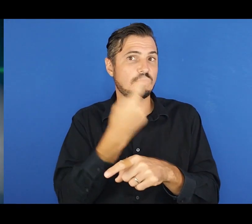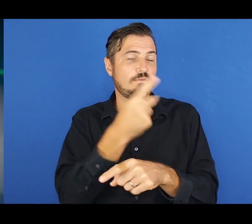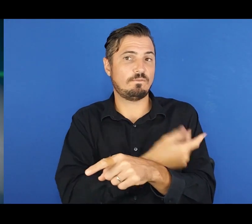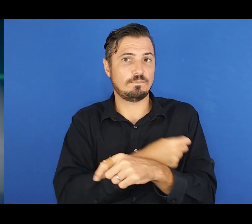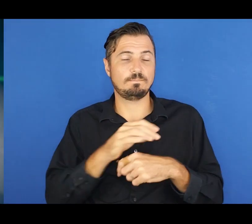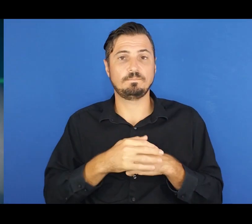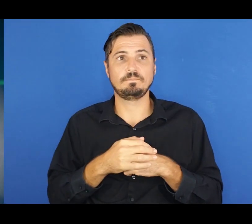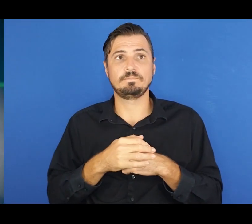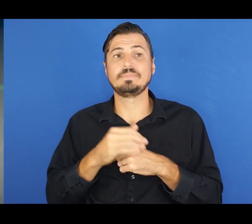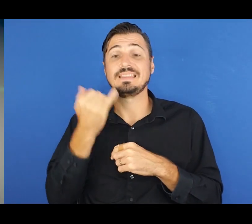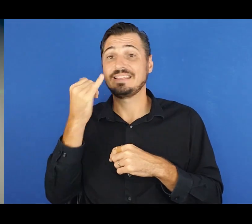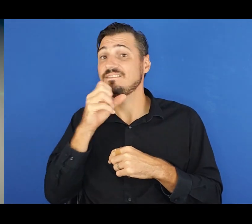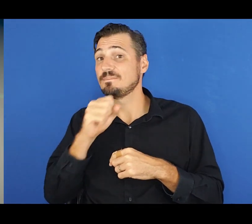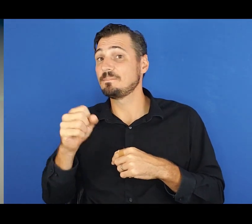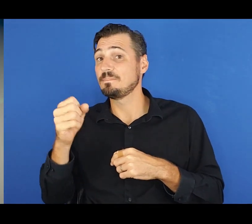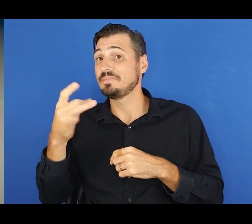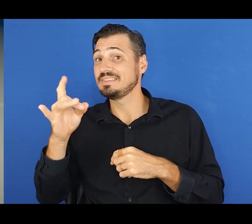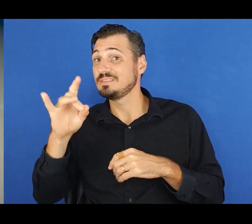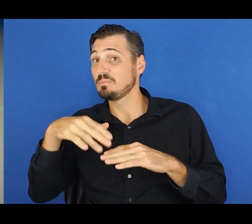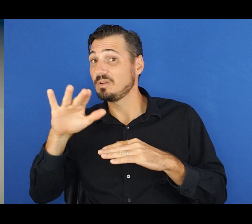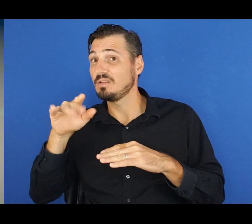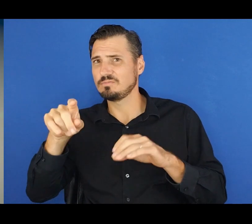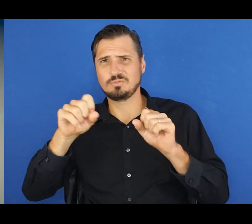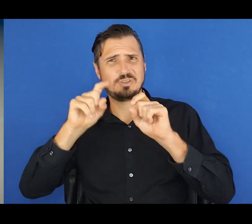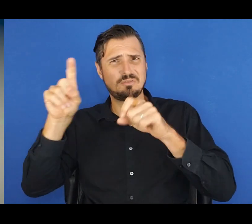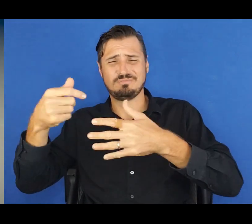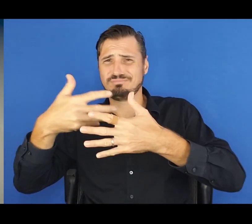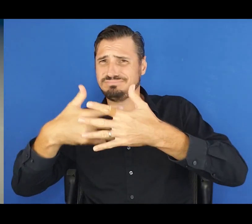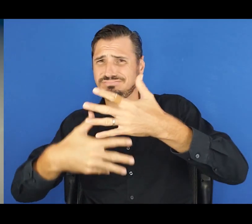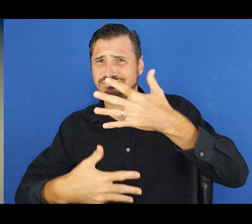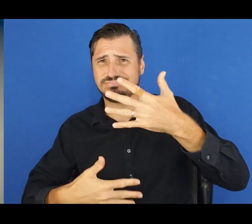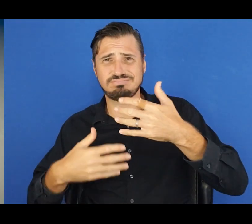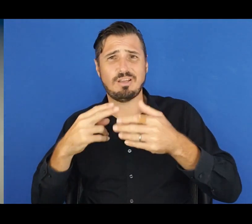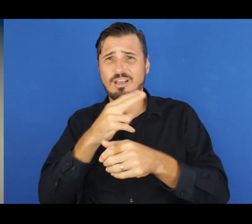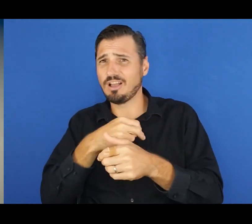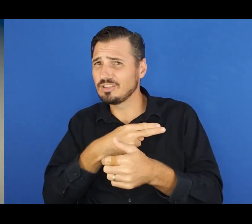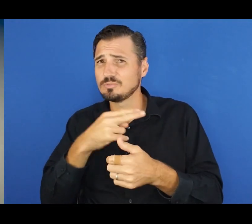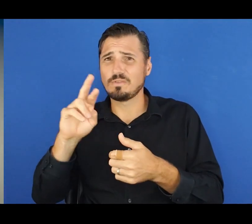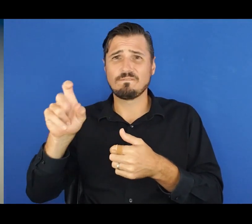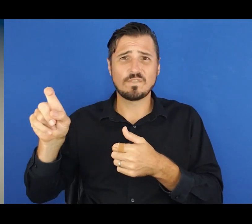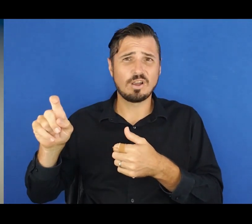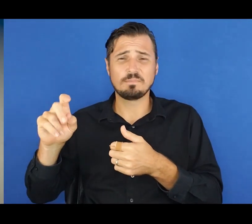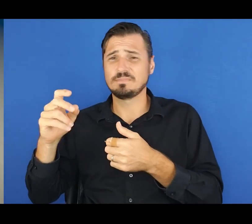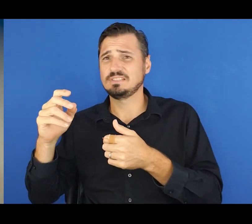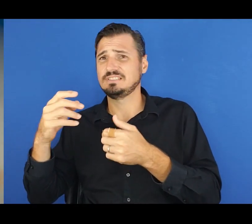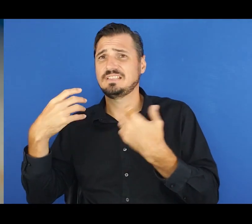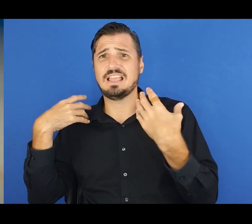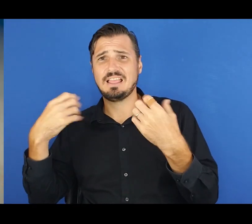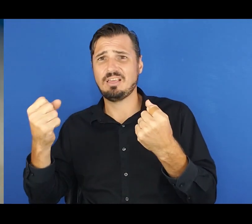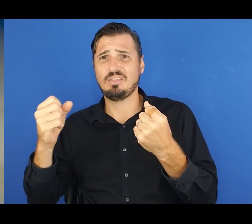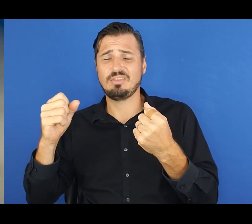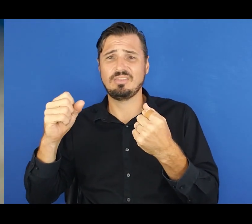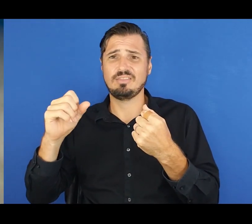appointment at any of our hospitals, many pharmacies, or make an appointment at the Department of Health clinic at the Convention Hall